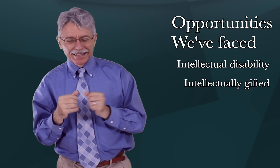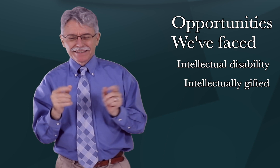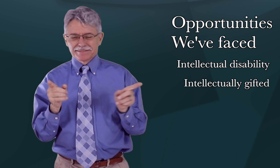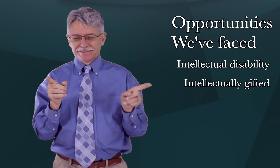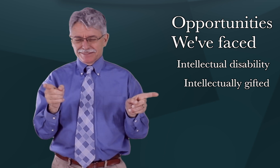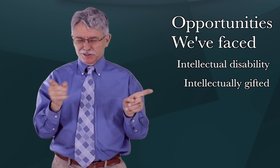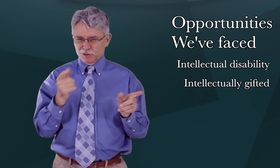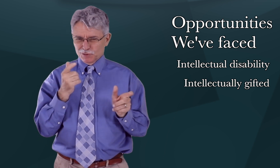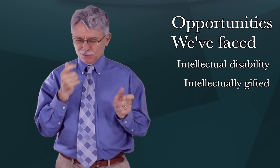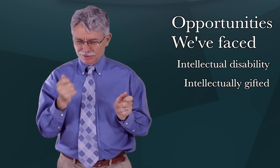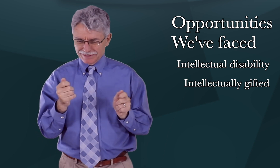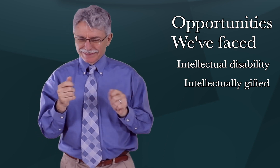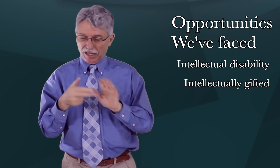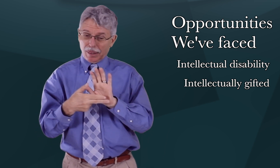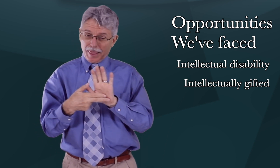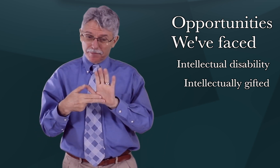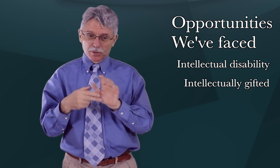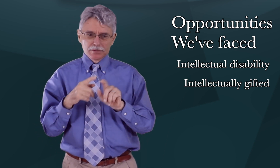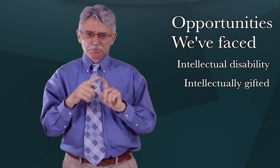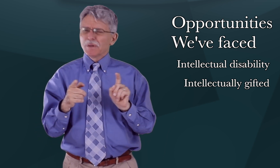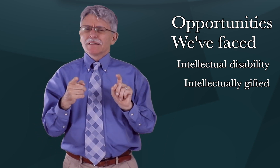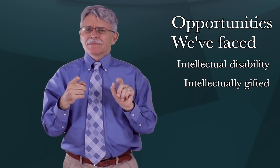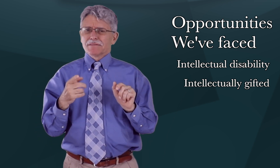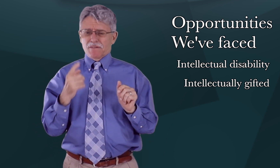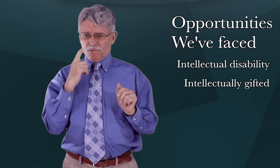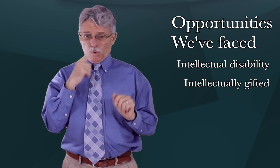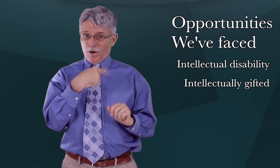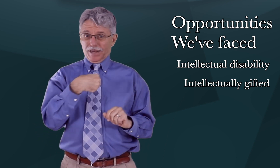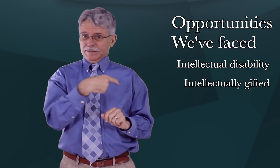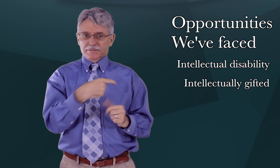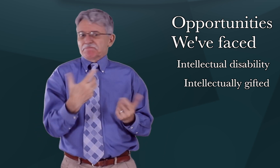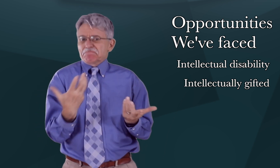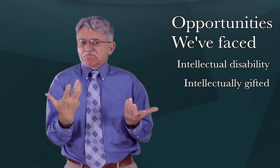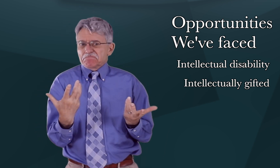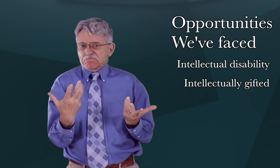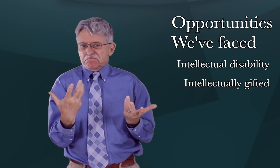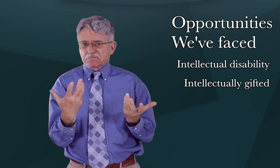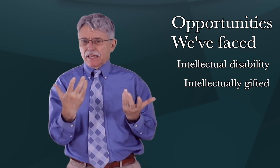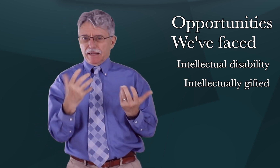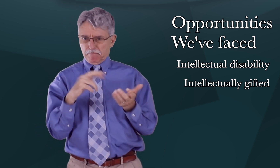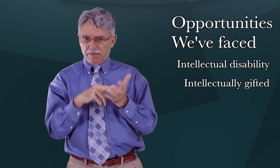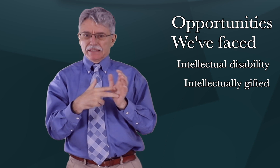Not sure about that phrase but, you know -- but for us, it --